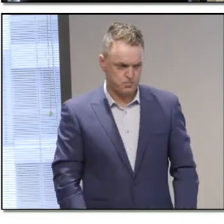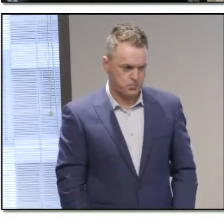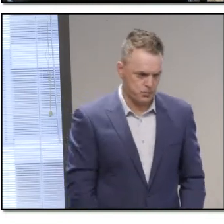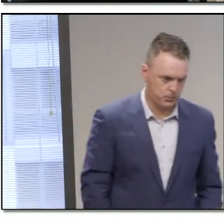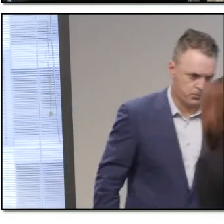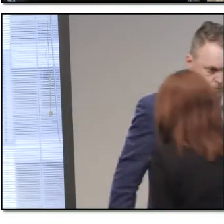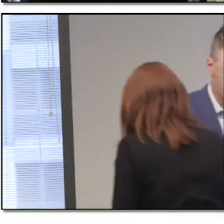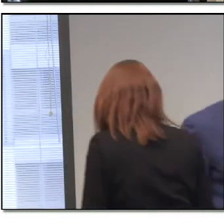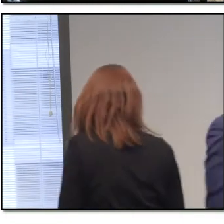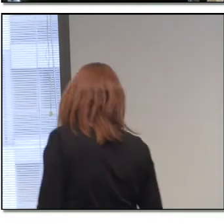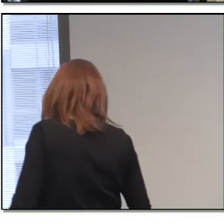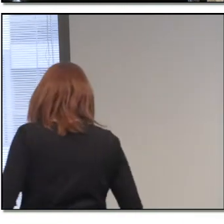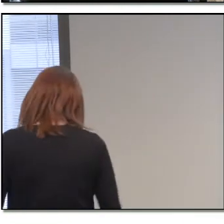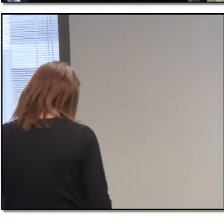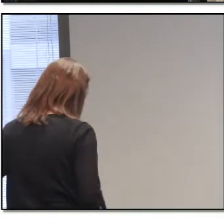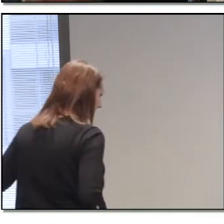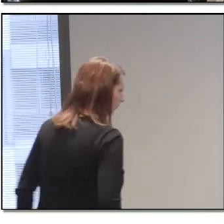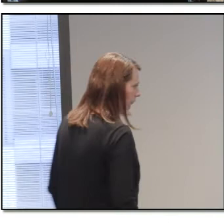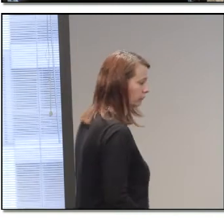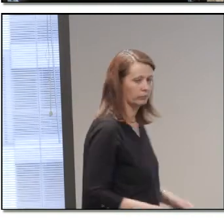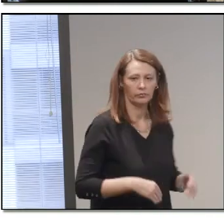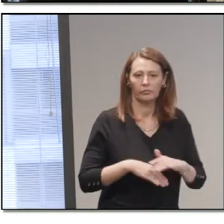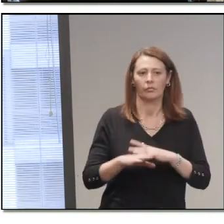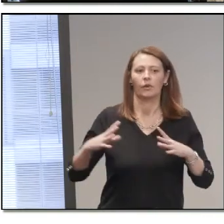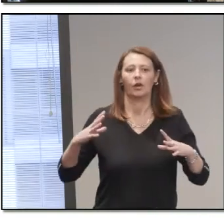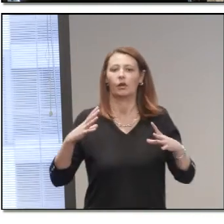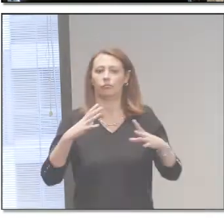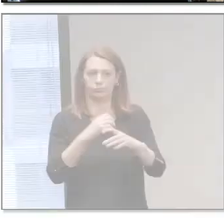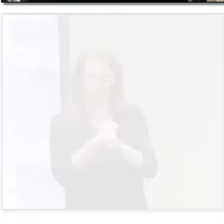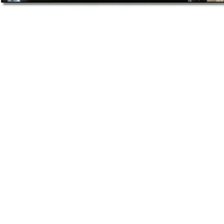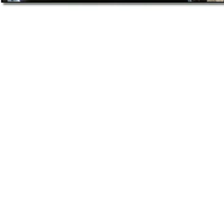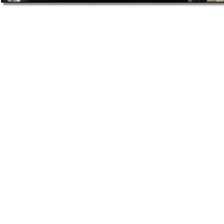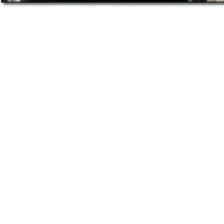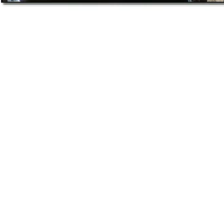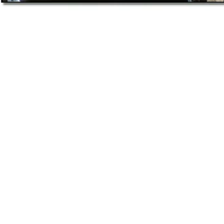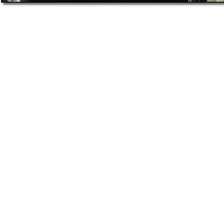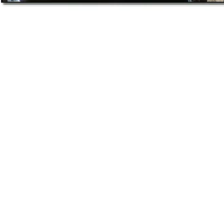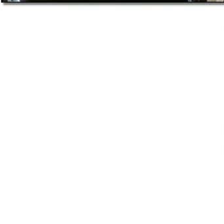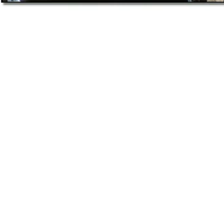So, in conclusion. My message is the impact of environmental